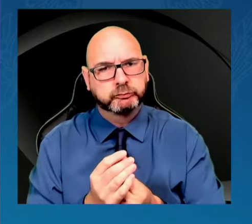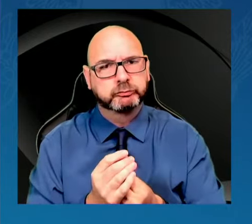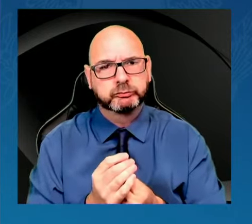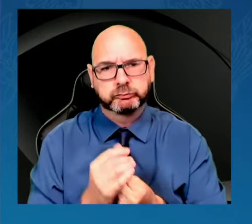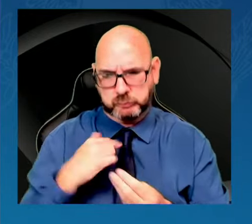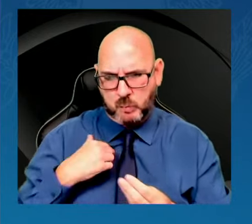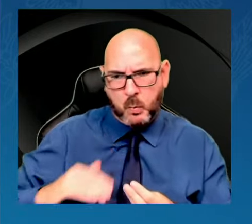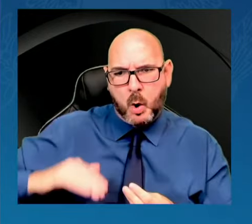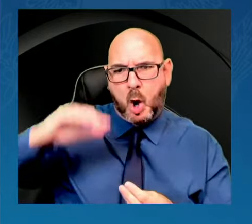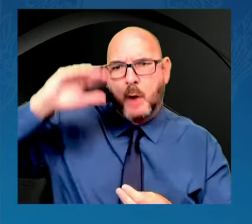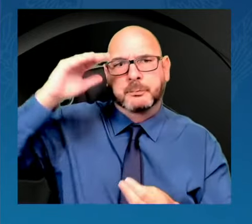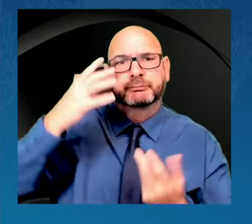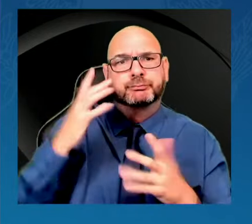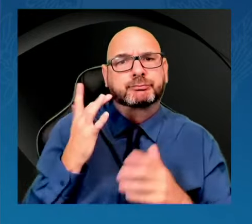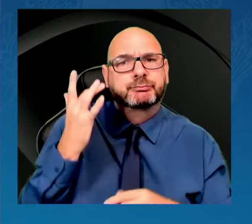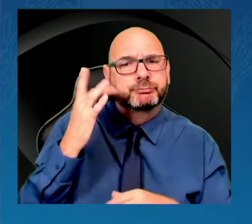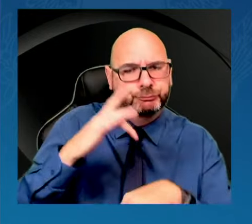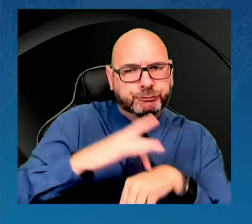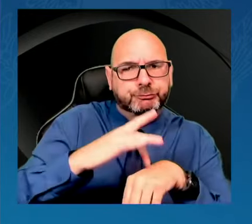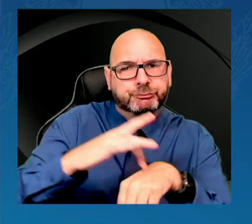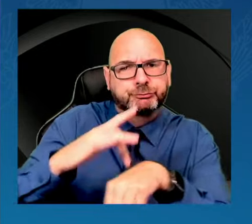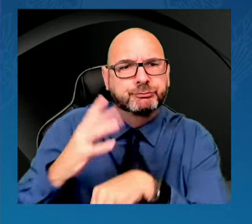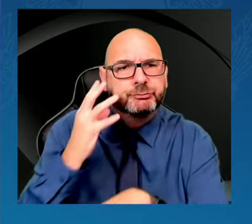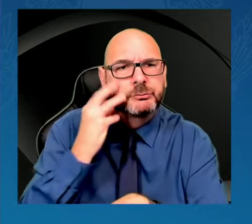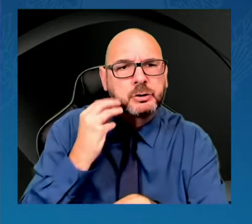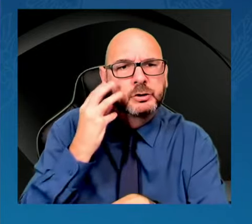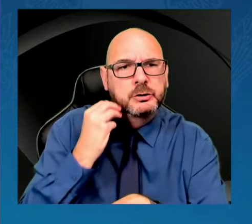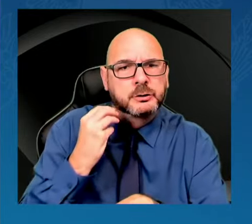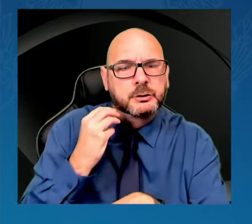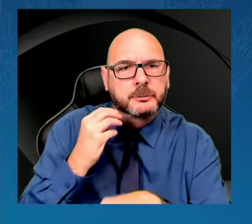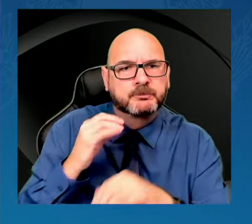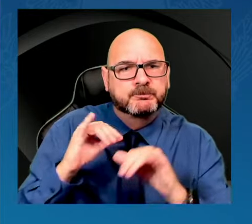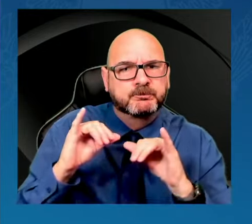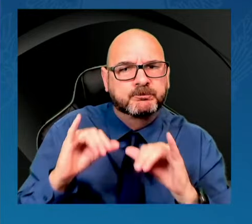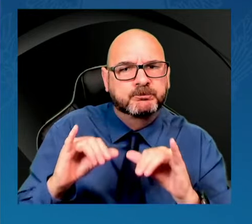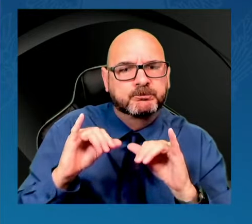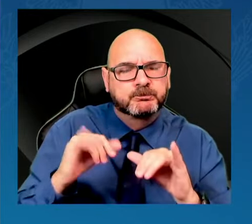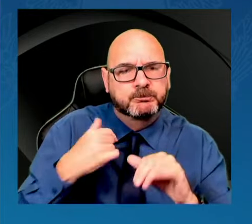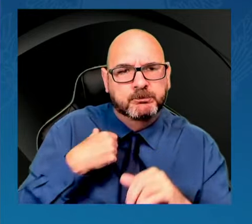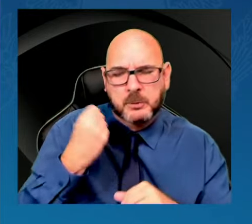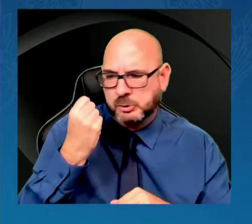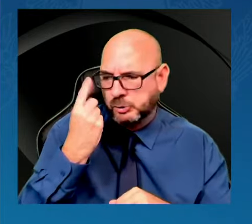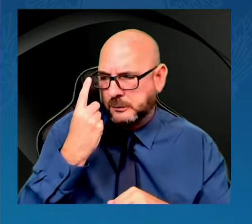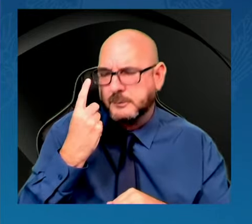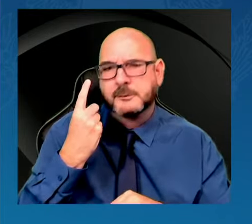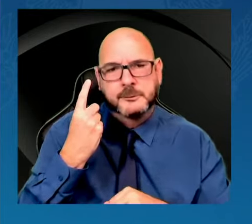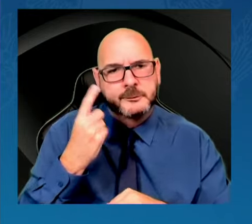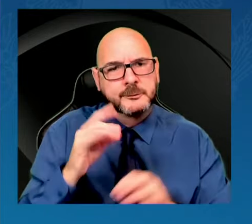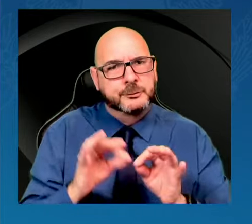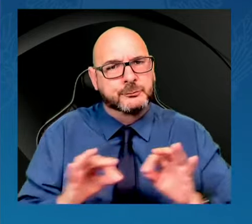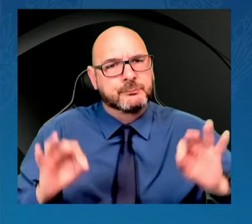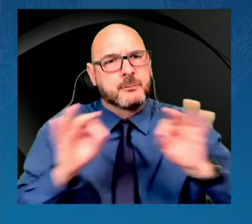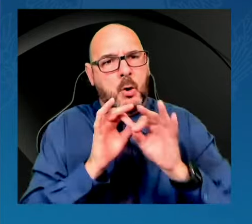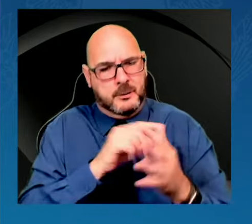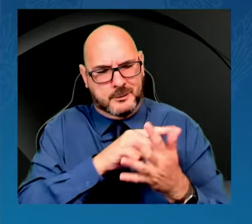caused me to understand the importance of -- of these issues, both in terms of clean air, clean water,